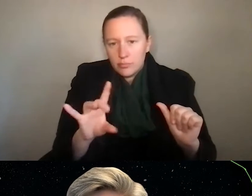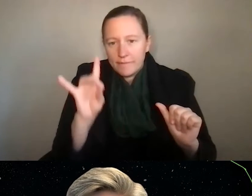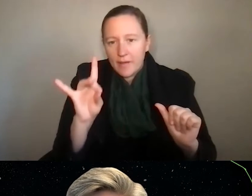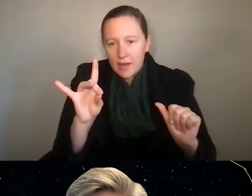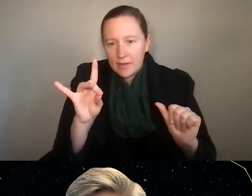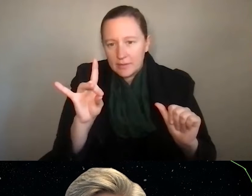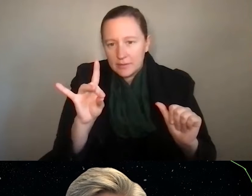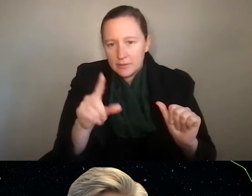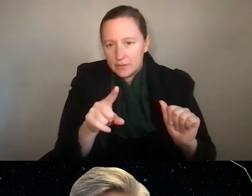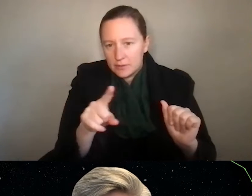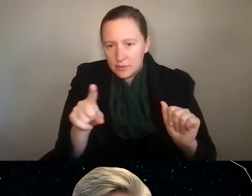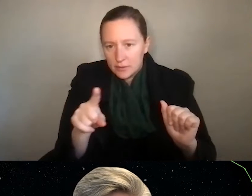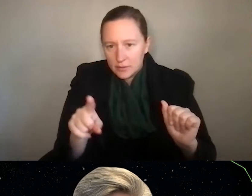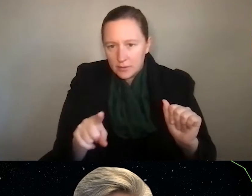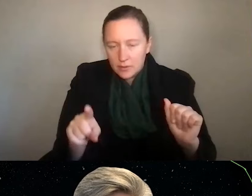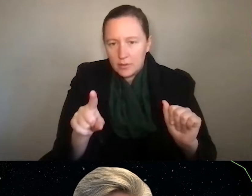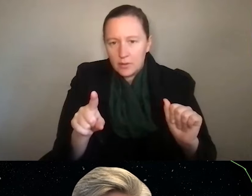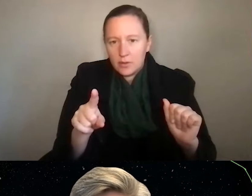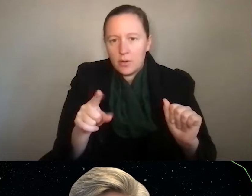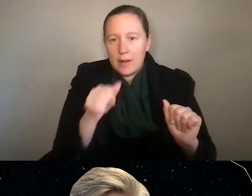Hold on, bear with me a minute here.